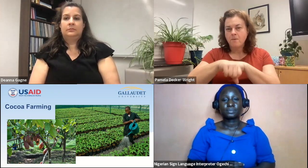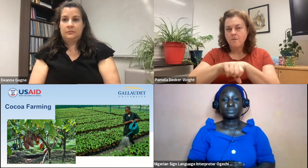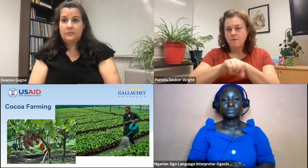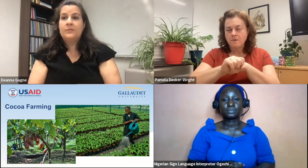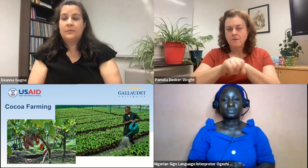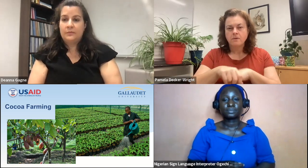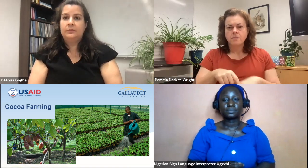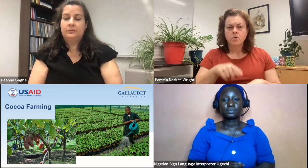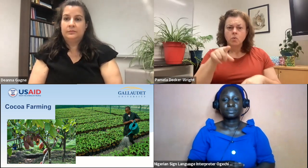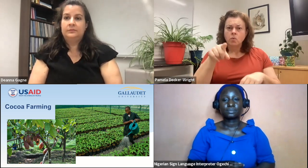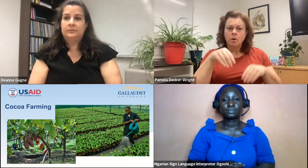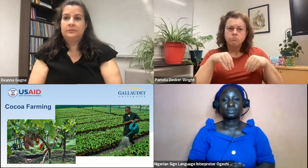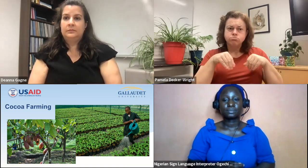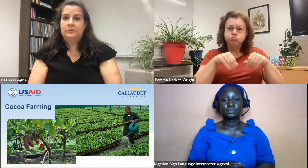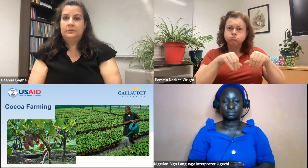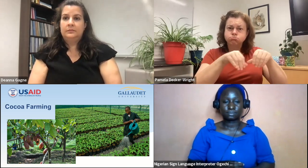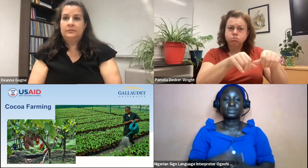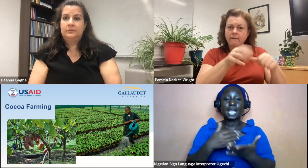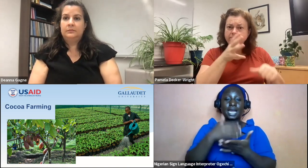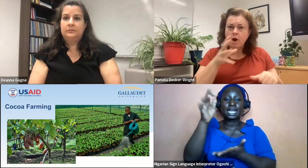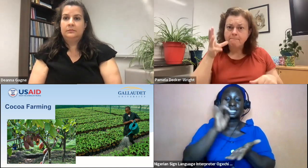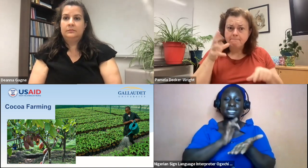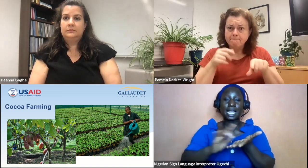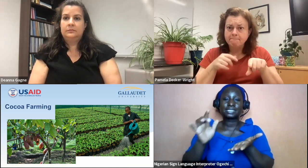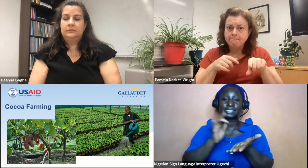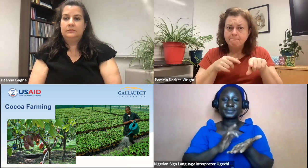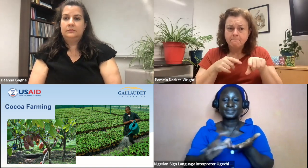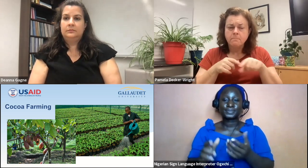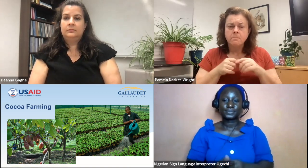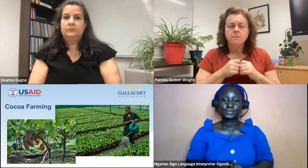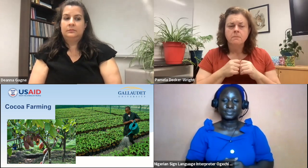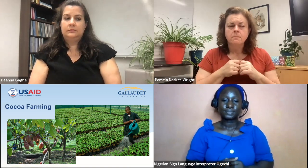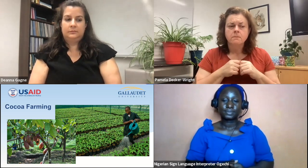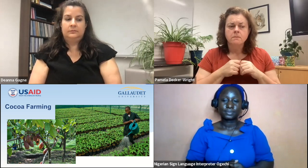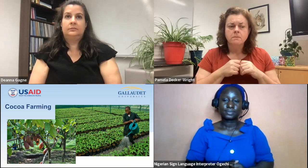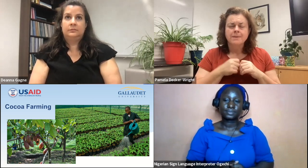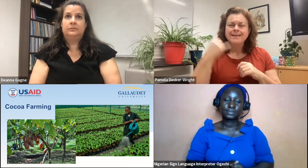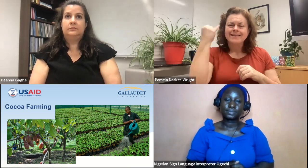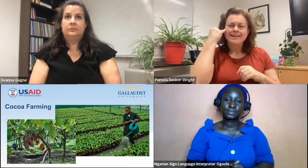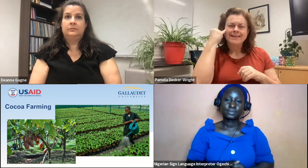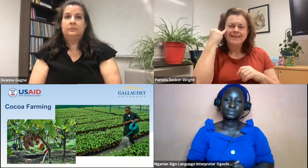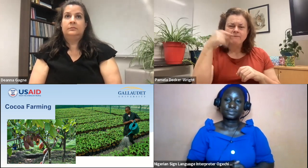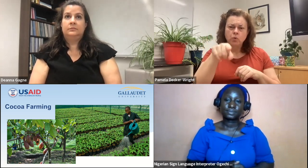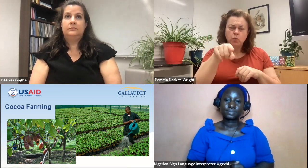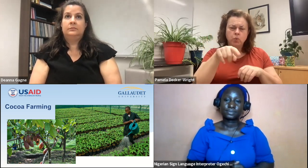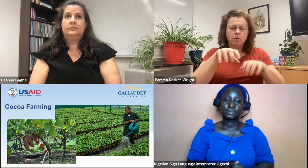Another example. We already talked about the one with football. But think about this planting. This is cocoa farming.